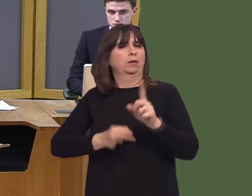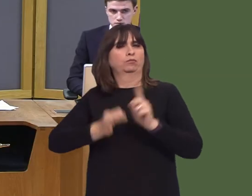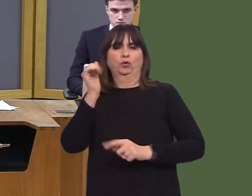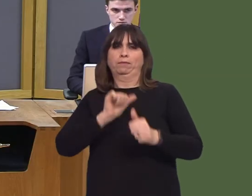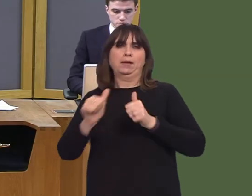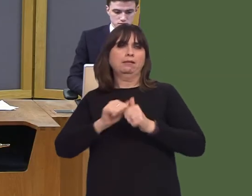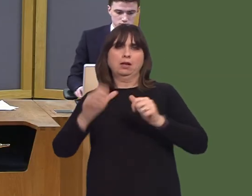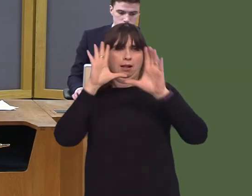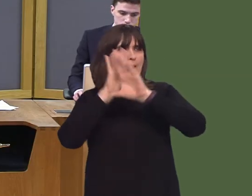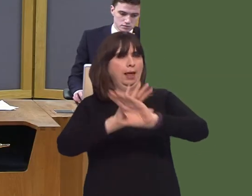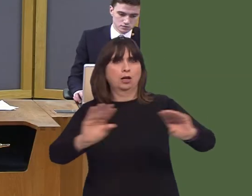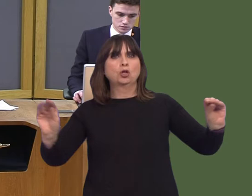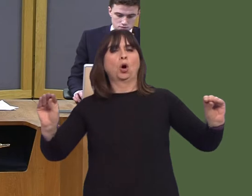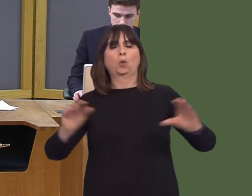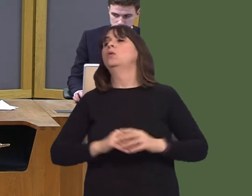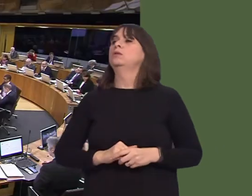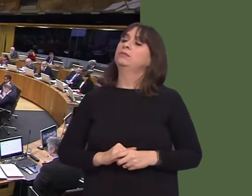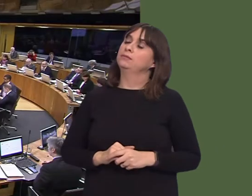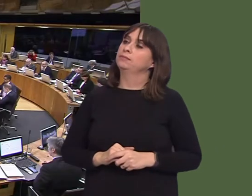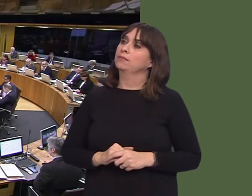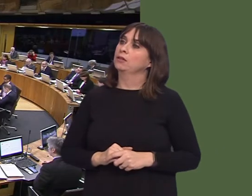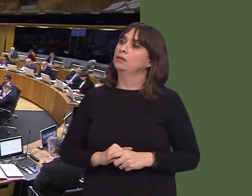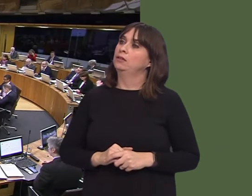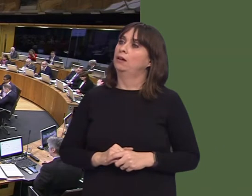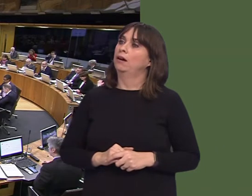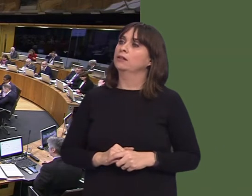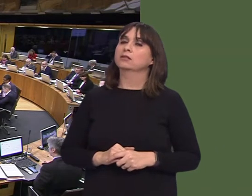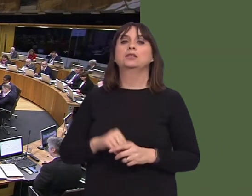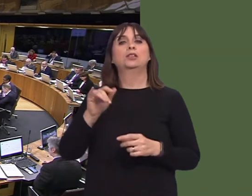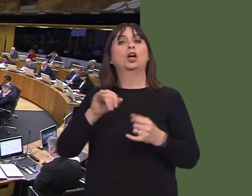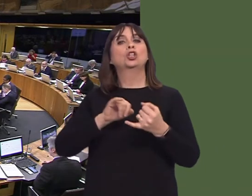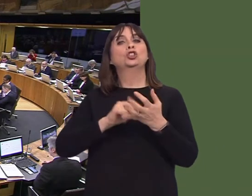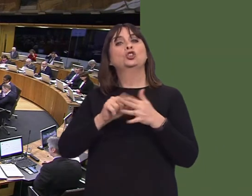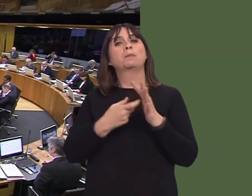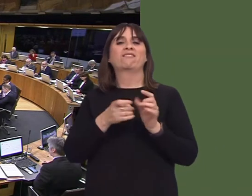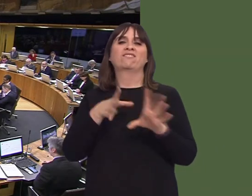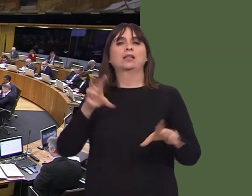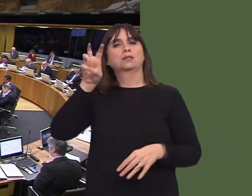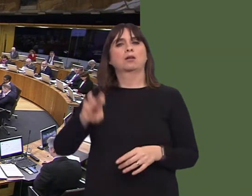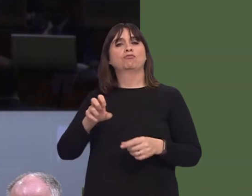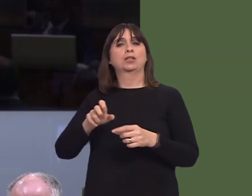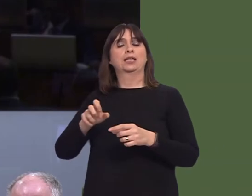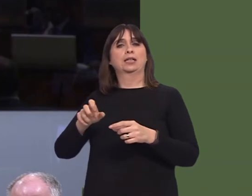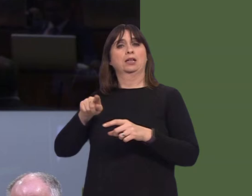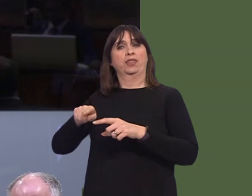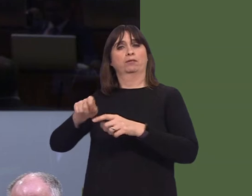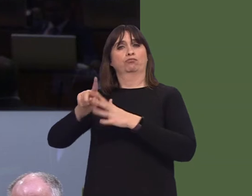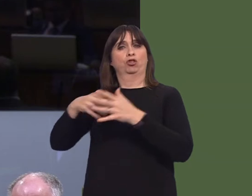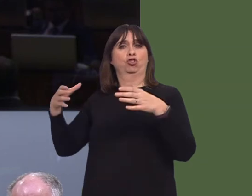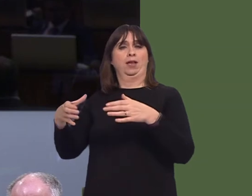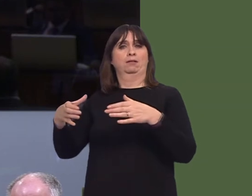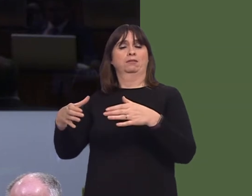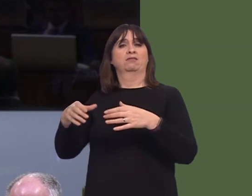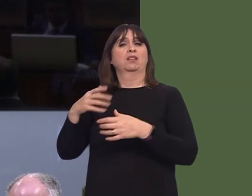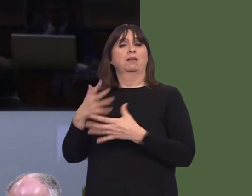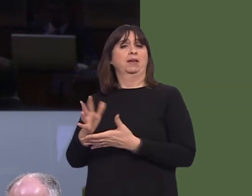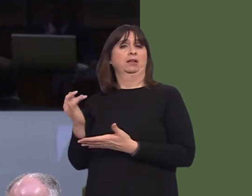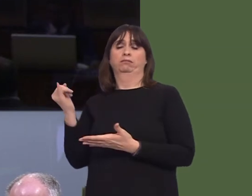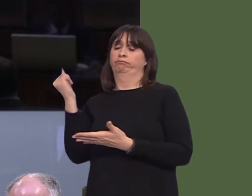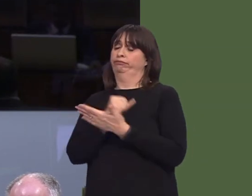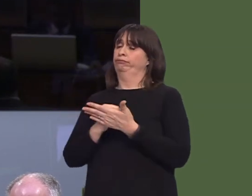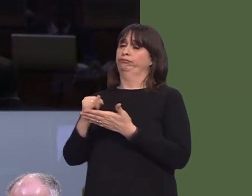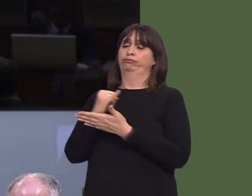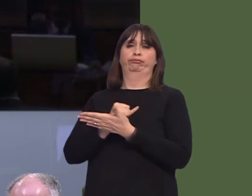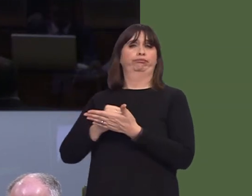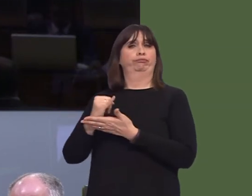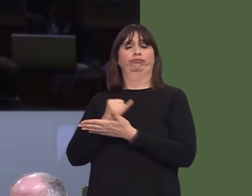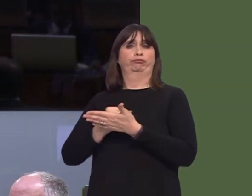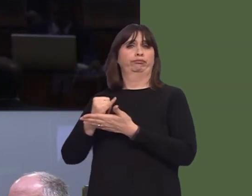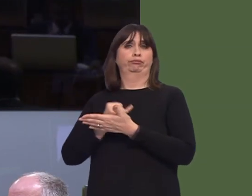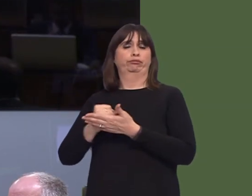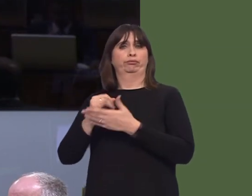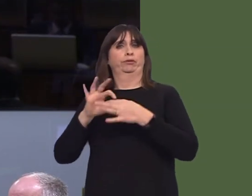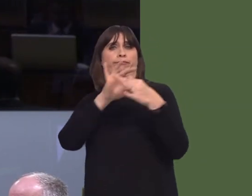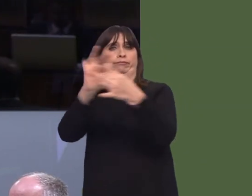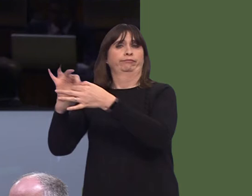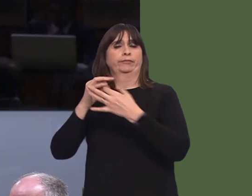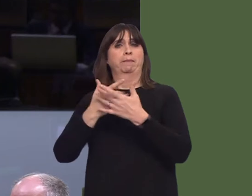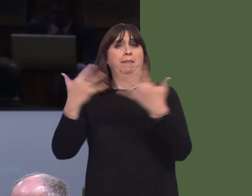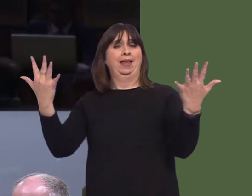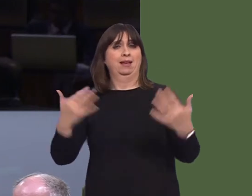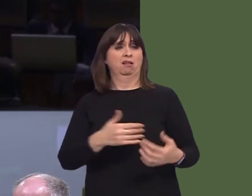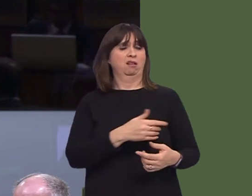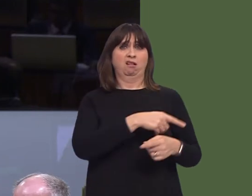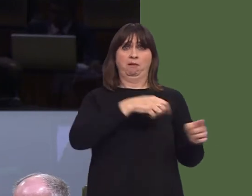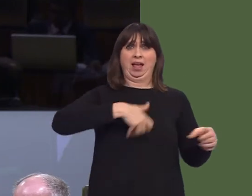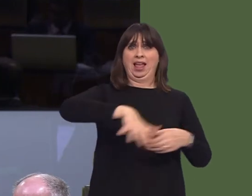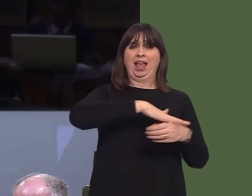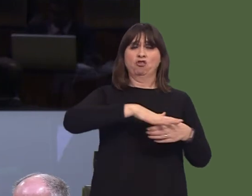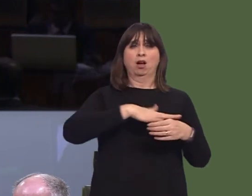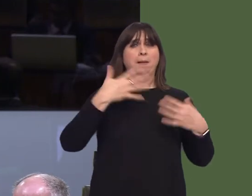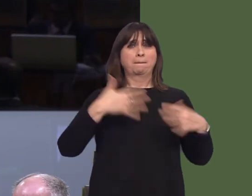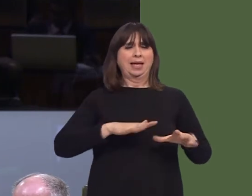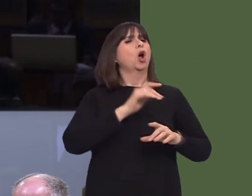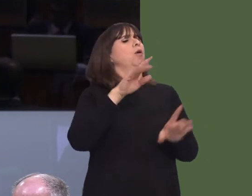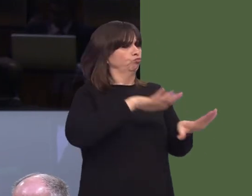That said, I have to say it is hugely important that Caerphilly and other authorities are